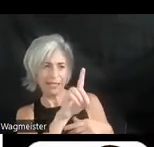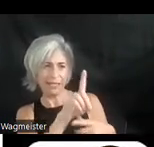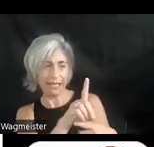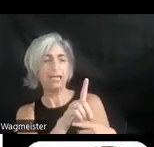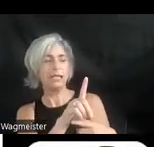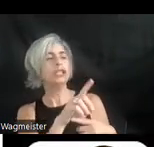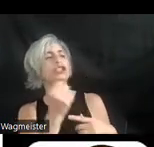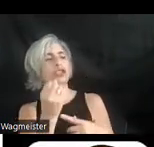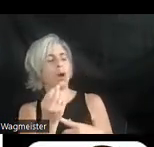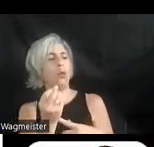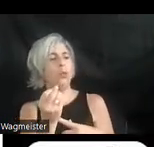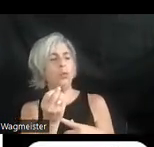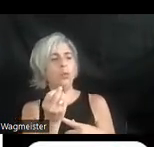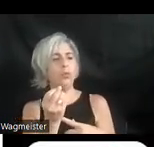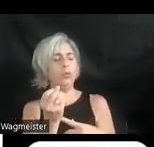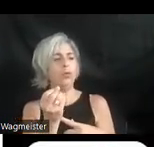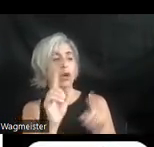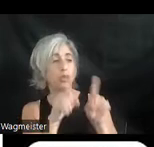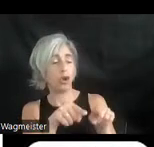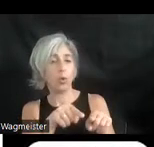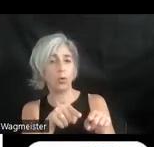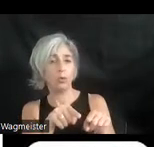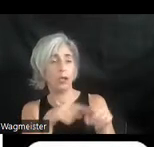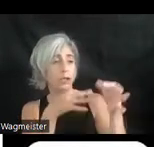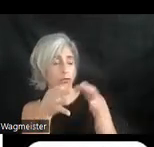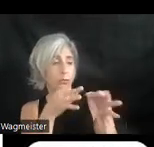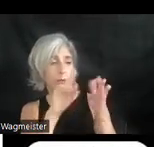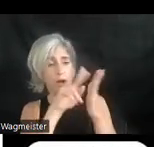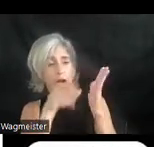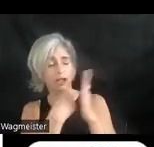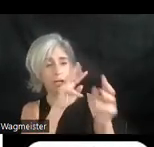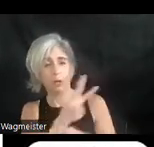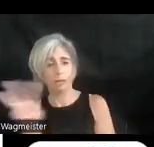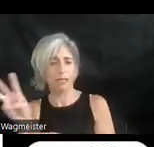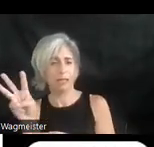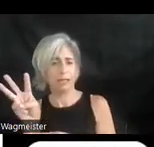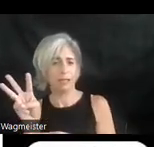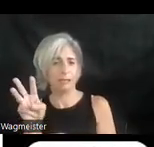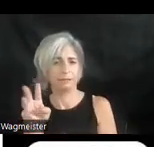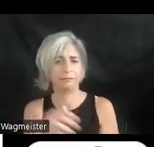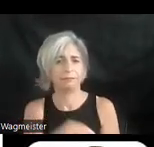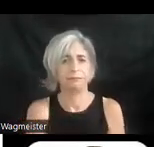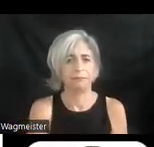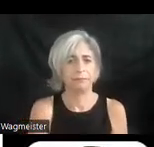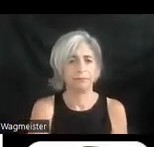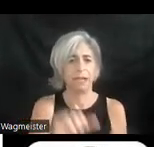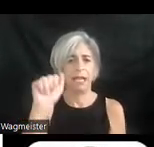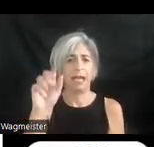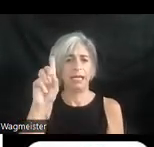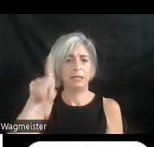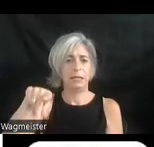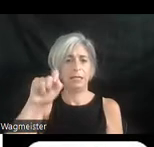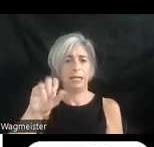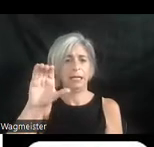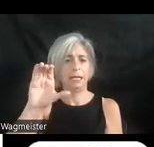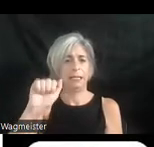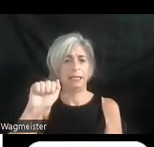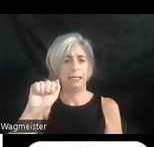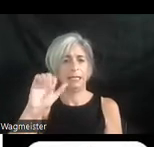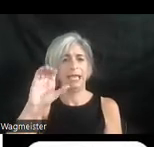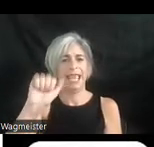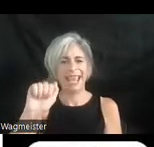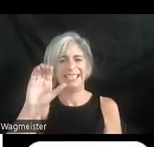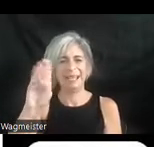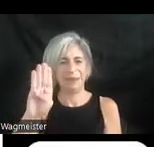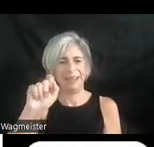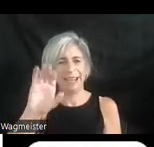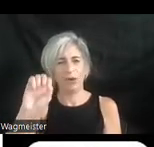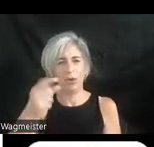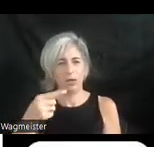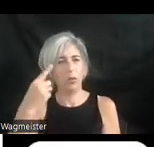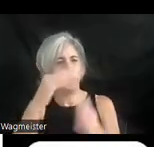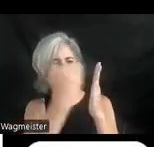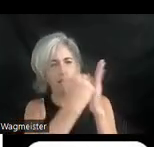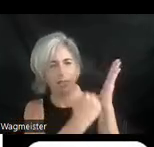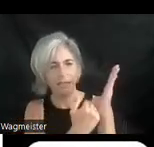So go to the audio description project website, ADP.ACD.org. I think pretty much we list other